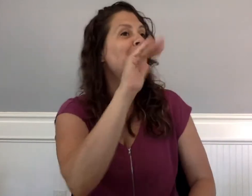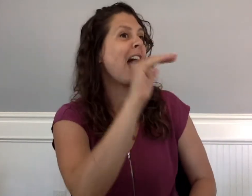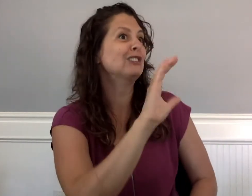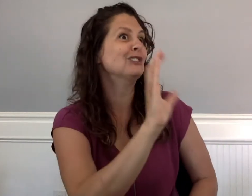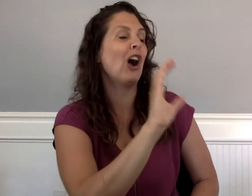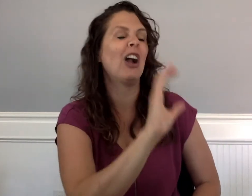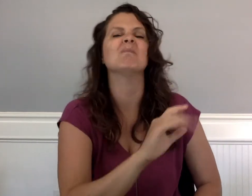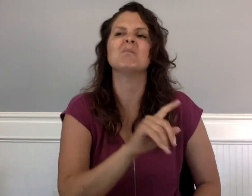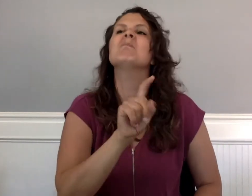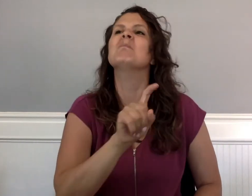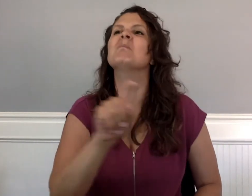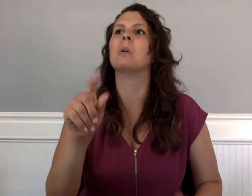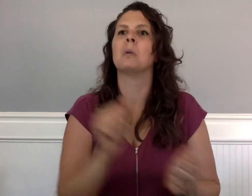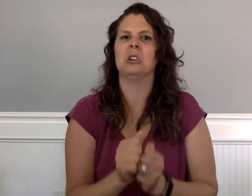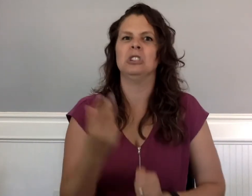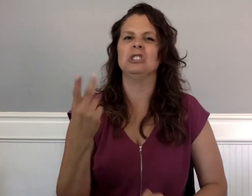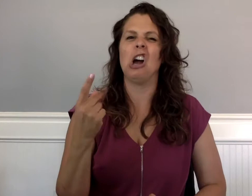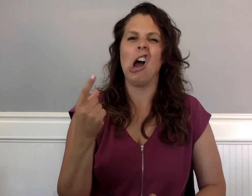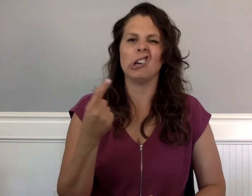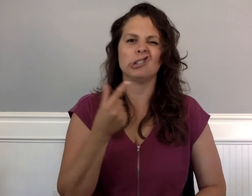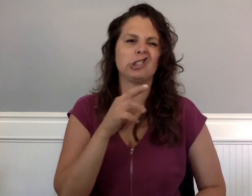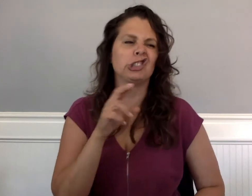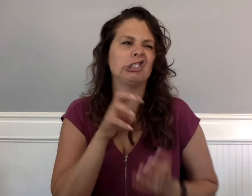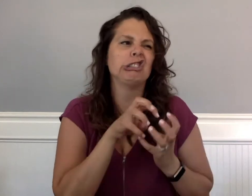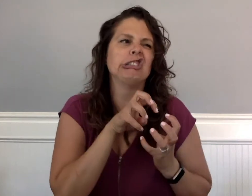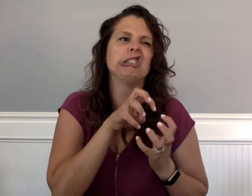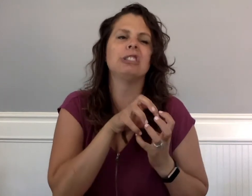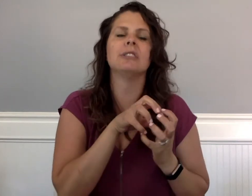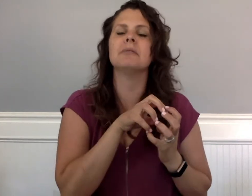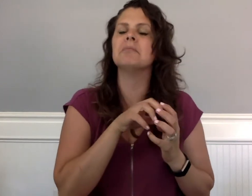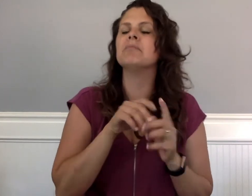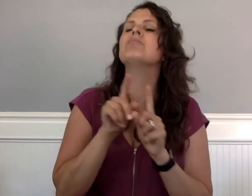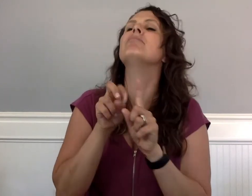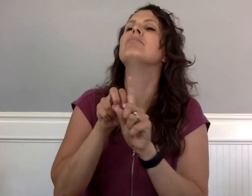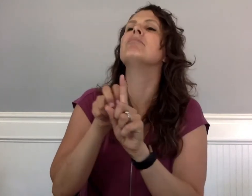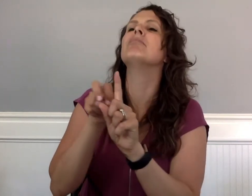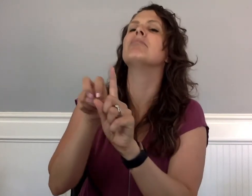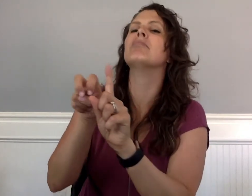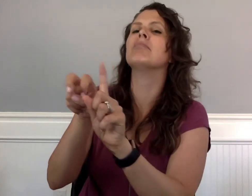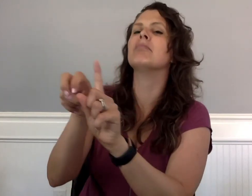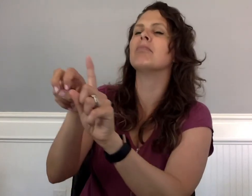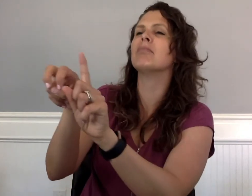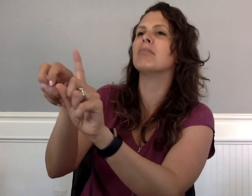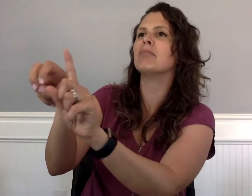Bye, Charlie.” Millie continued up the steps.